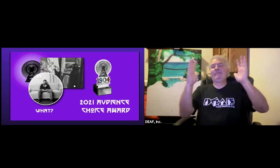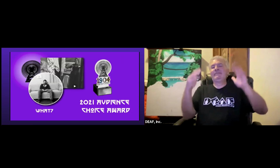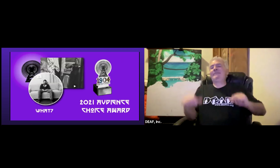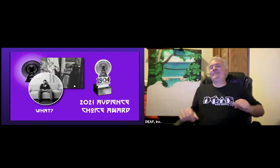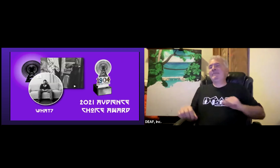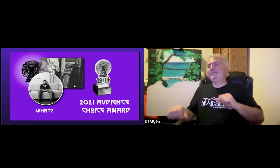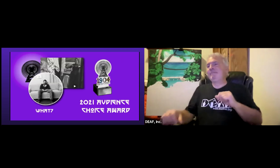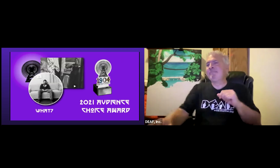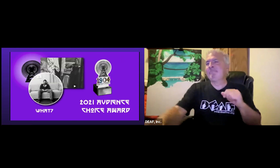Congratulations.